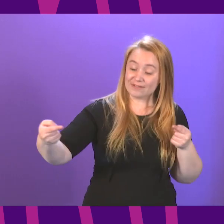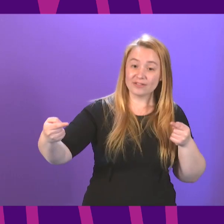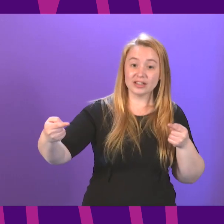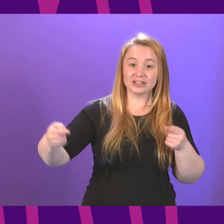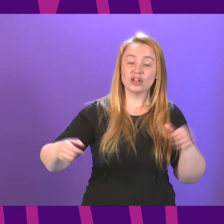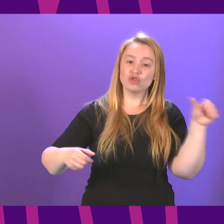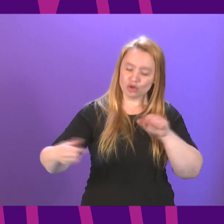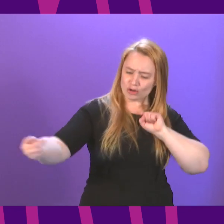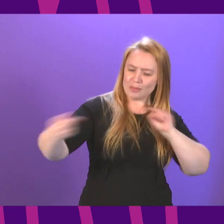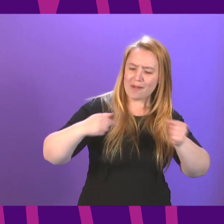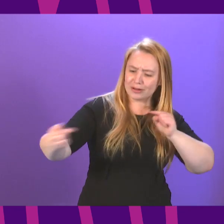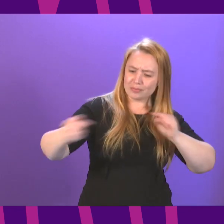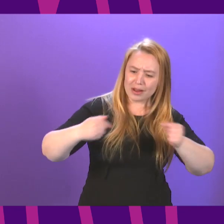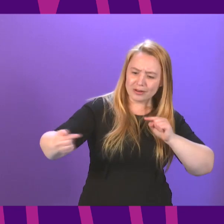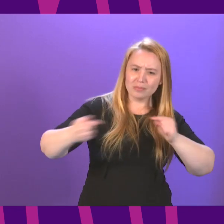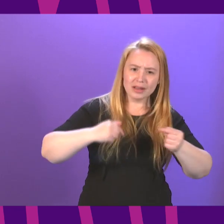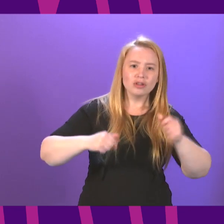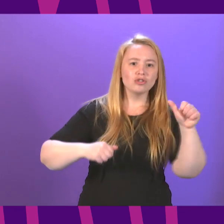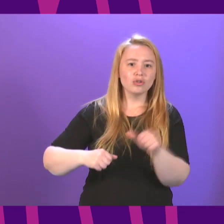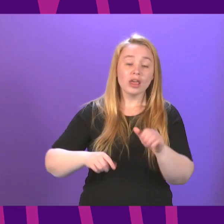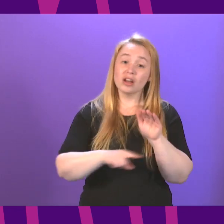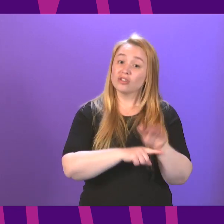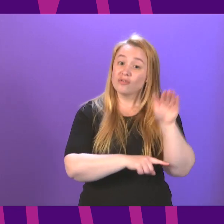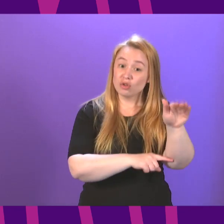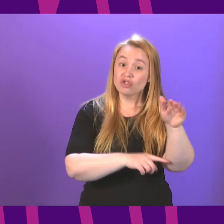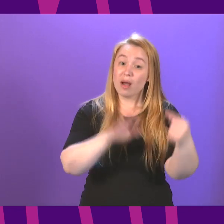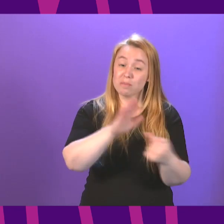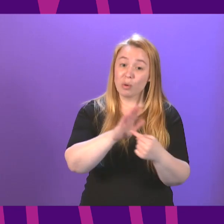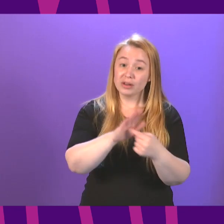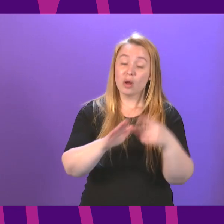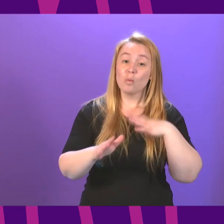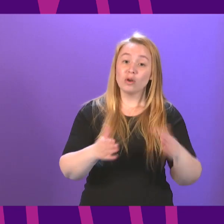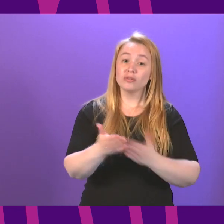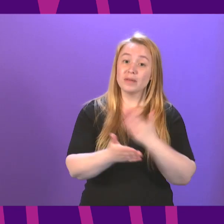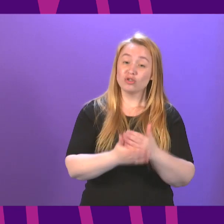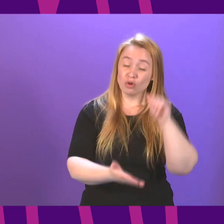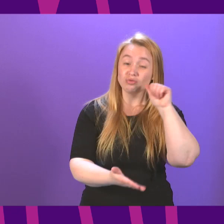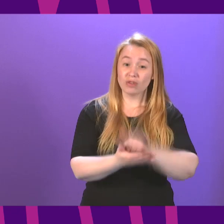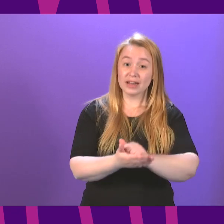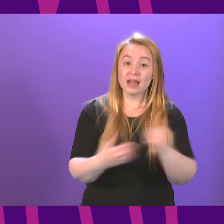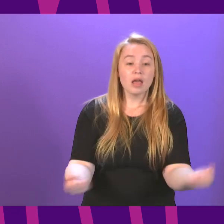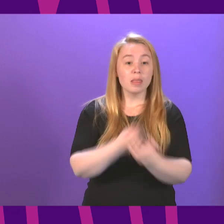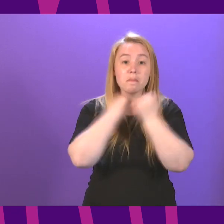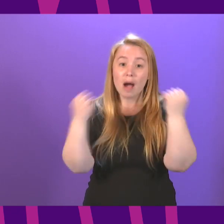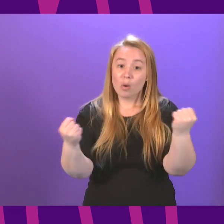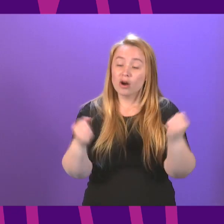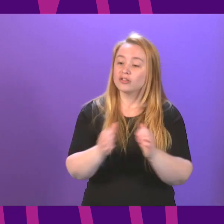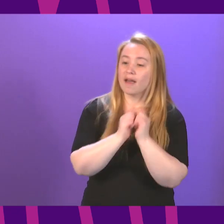the future of the country really matters, and it matters that we get it right. We should not shy away from debating the powers of this Parliament and the values that guide our recovery,